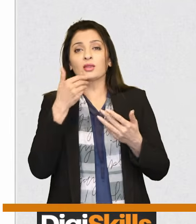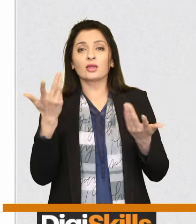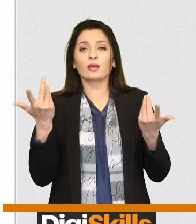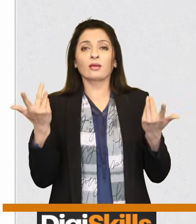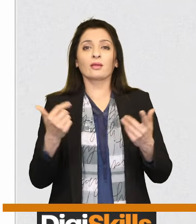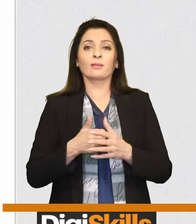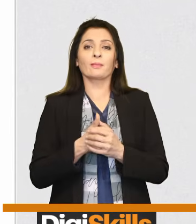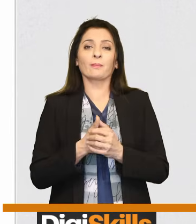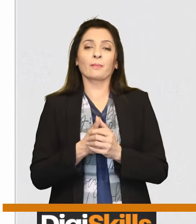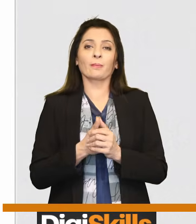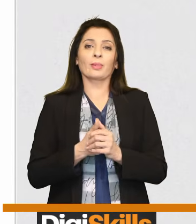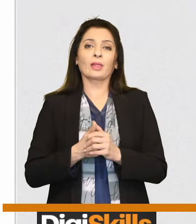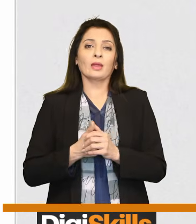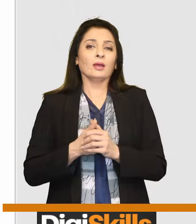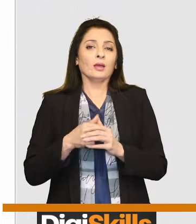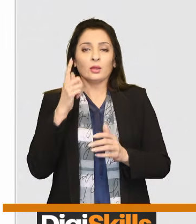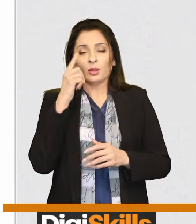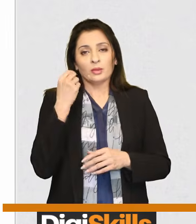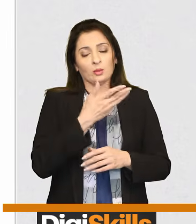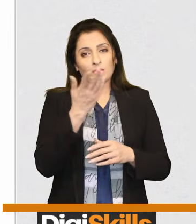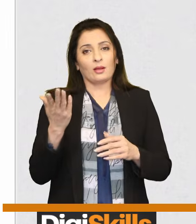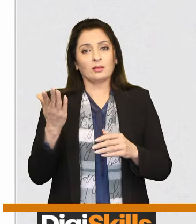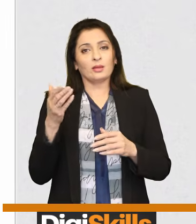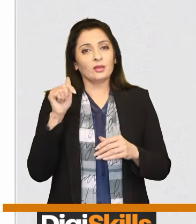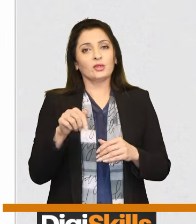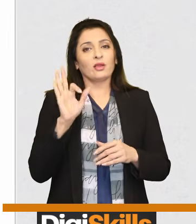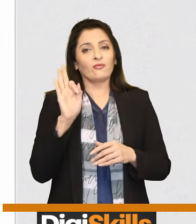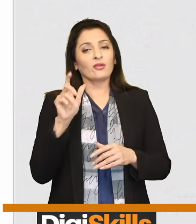What are their preferences? What are the general trend in freelancing?